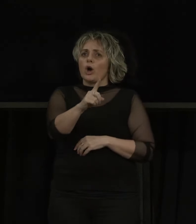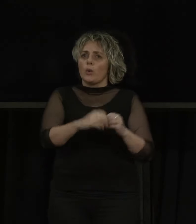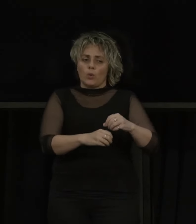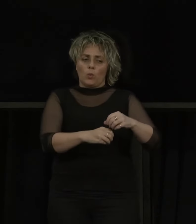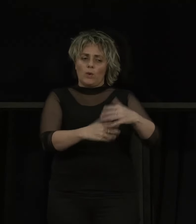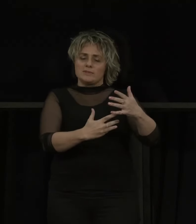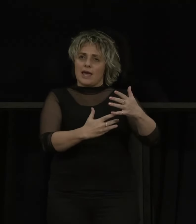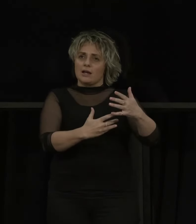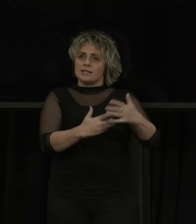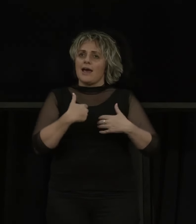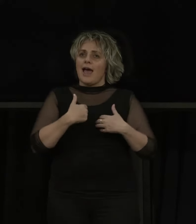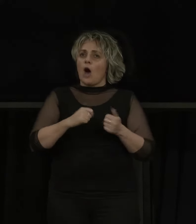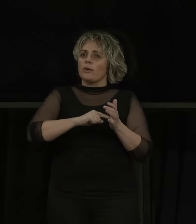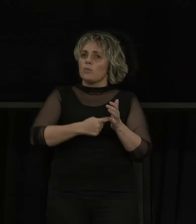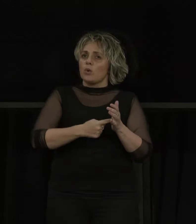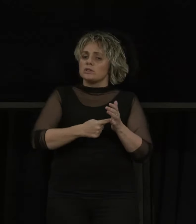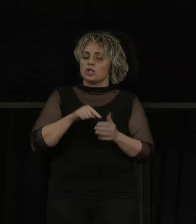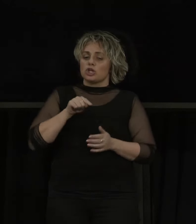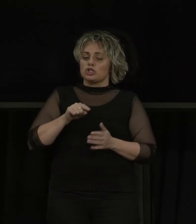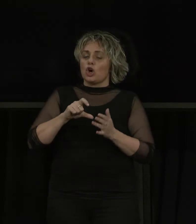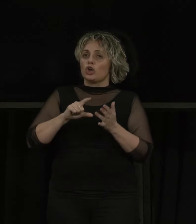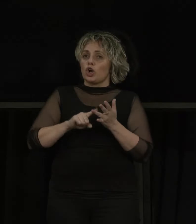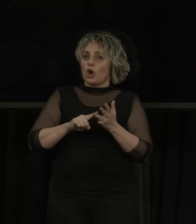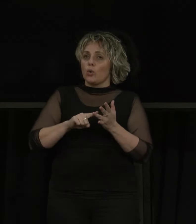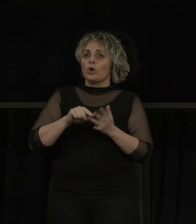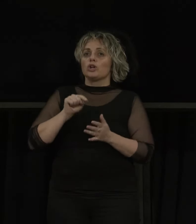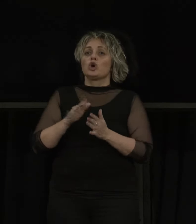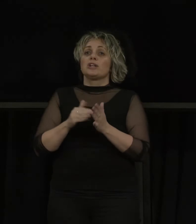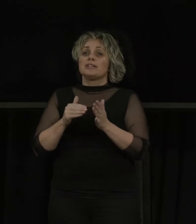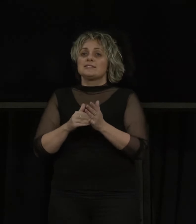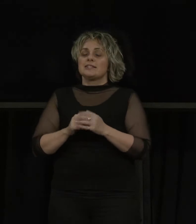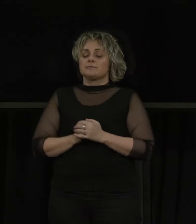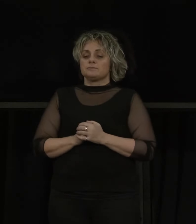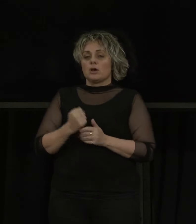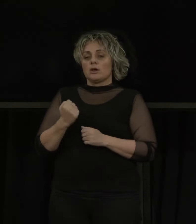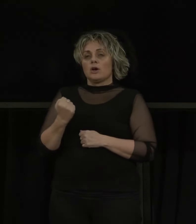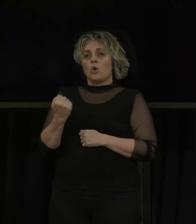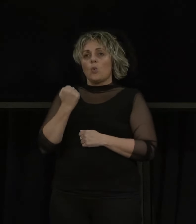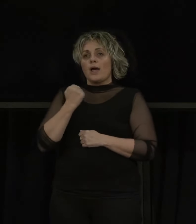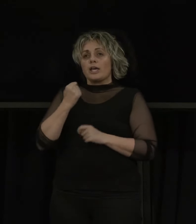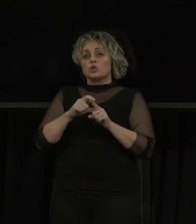Pop-up sites are continuing around Raglan and Huntly.